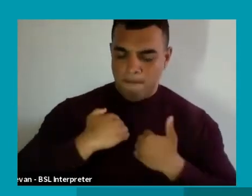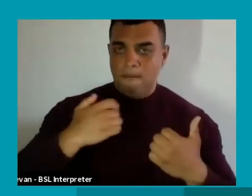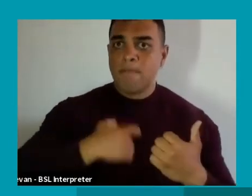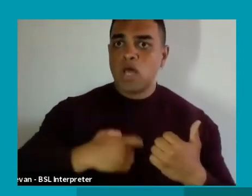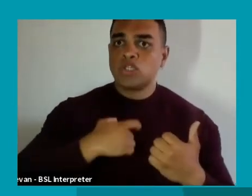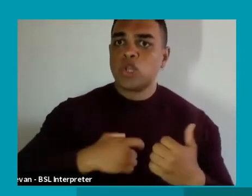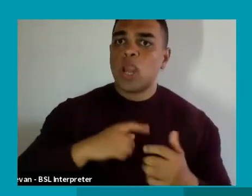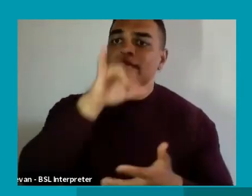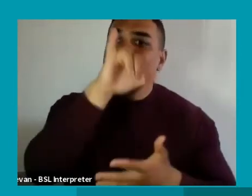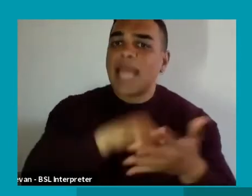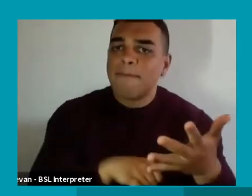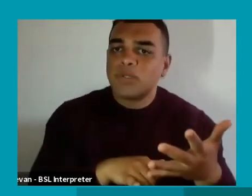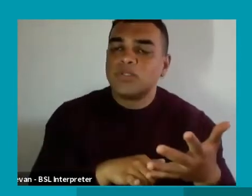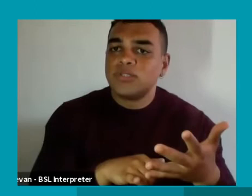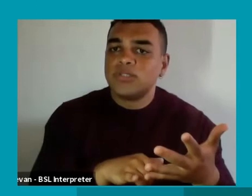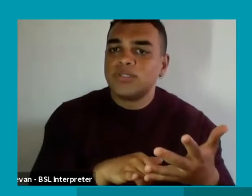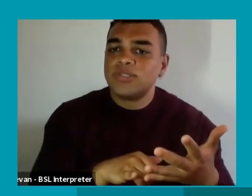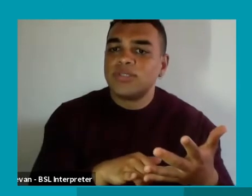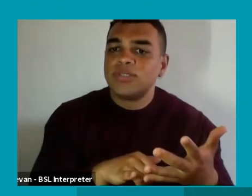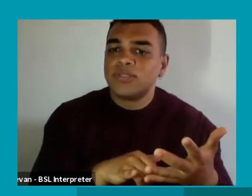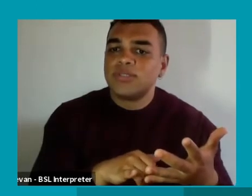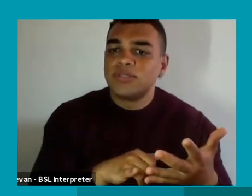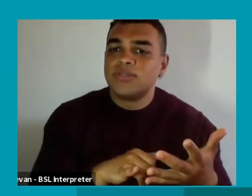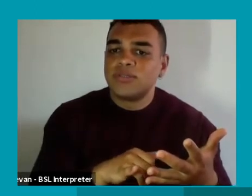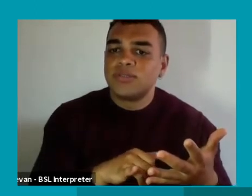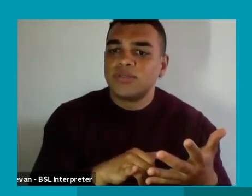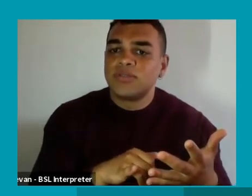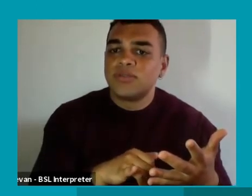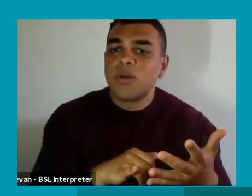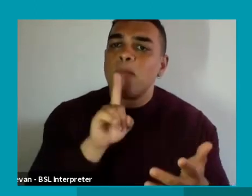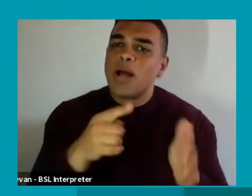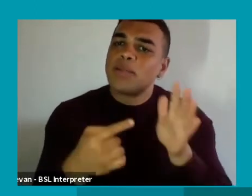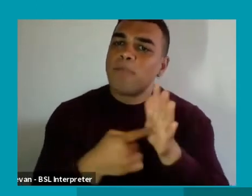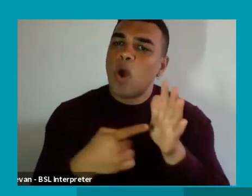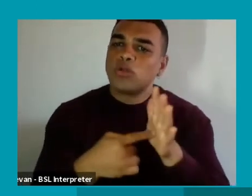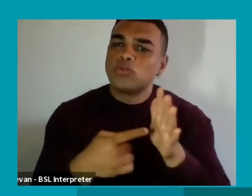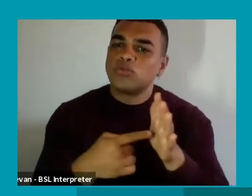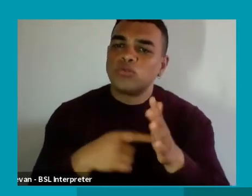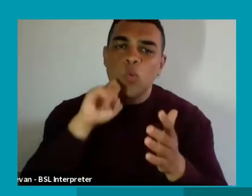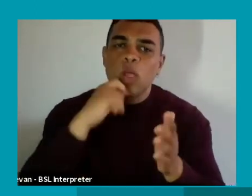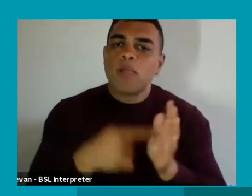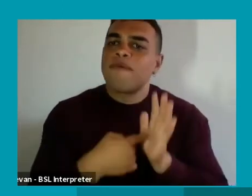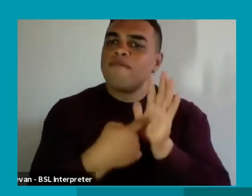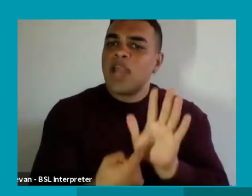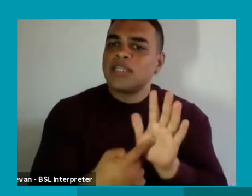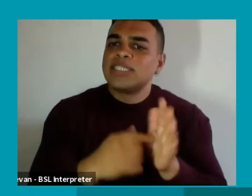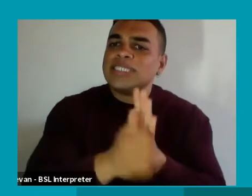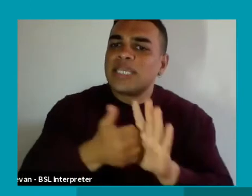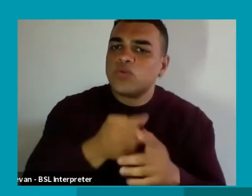the experience, and the knowledge that you actually do have. Another key thing to remember is that